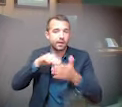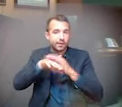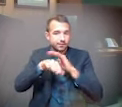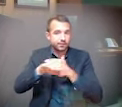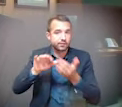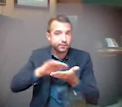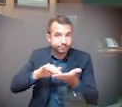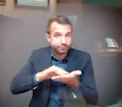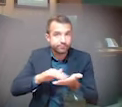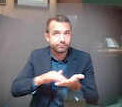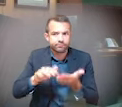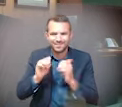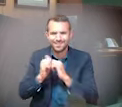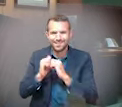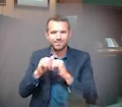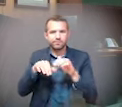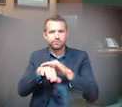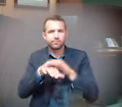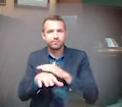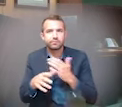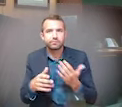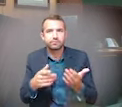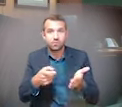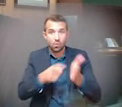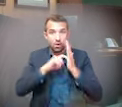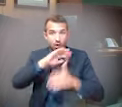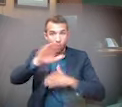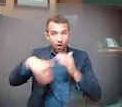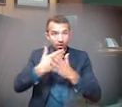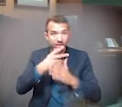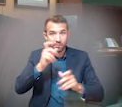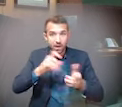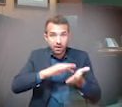to close off everything that is tactile because that's a health and safety issue.